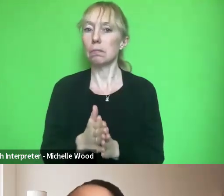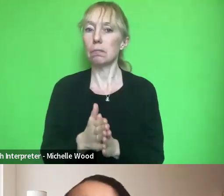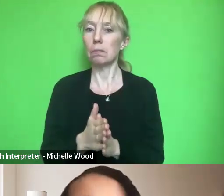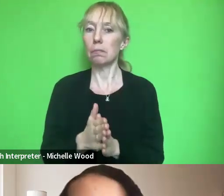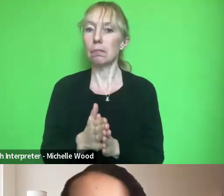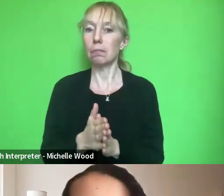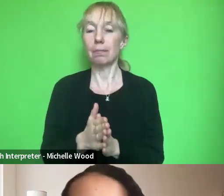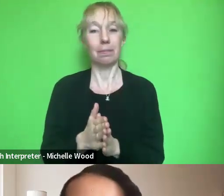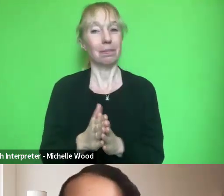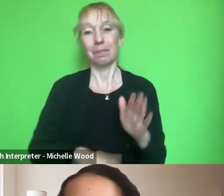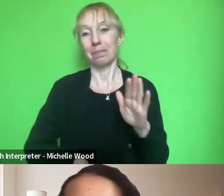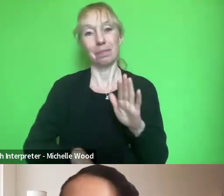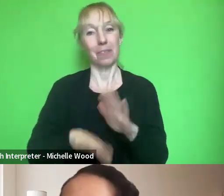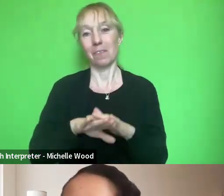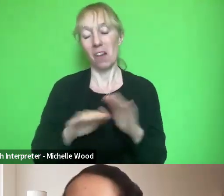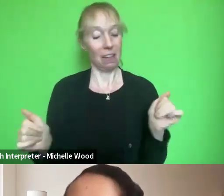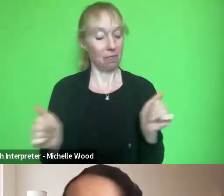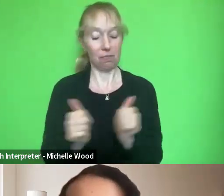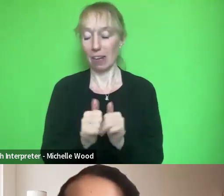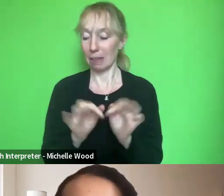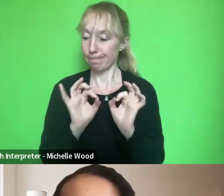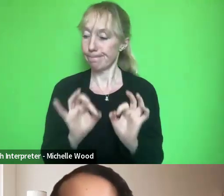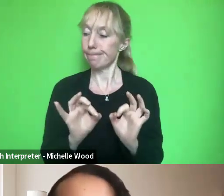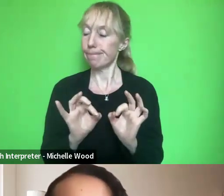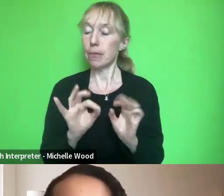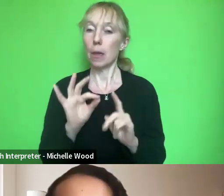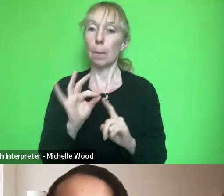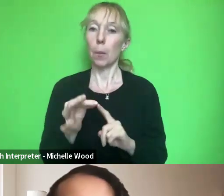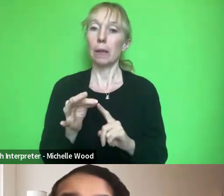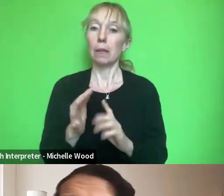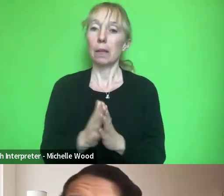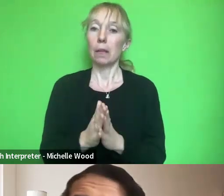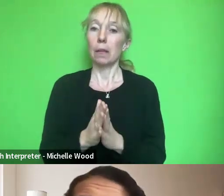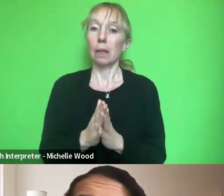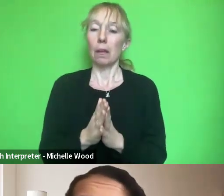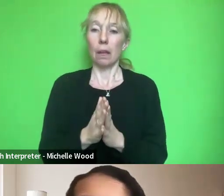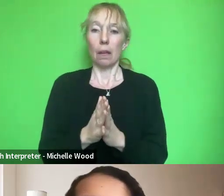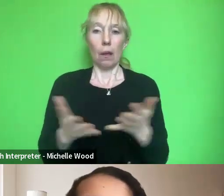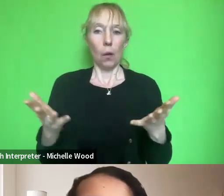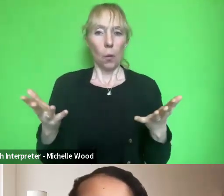Sophia: I agree completely. Excellent points. I would say in terms of, like, the where do you start